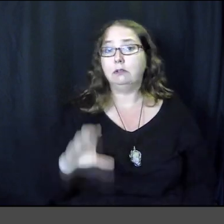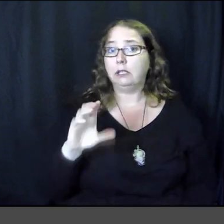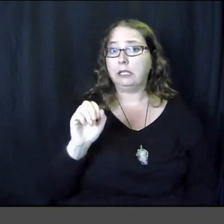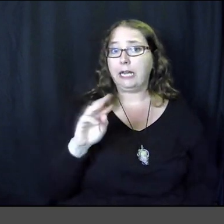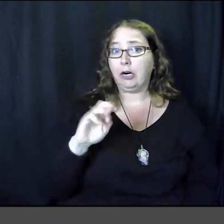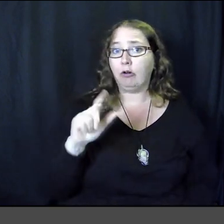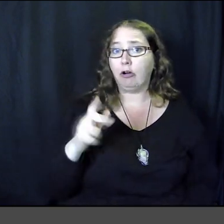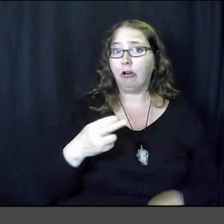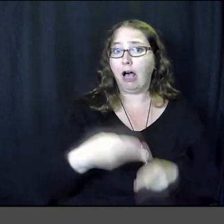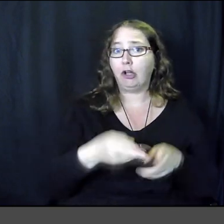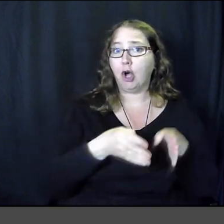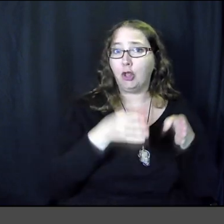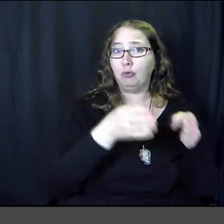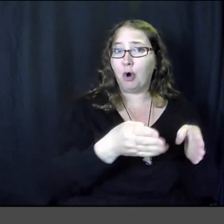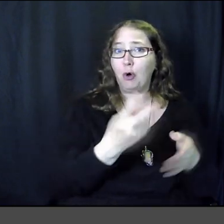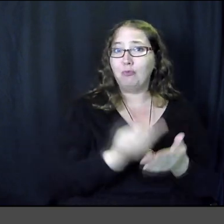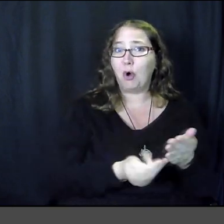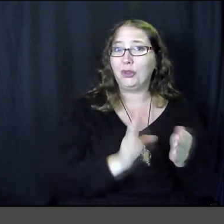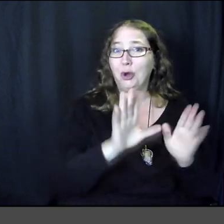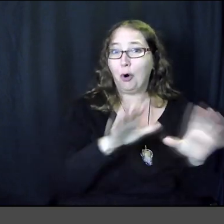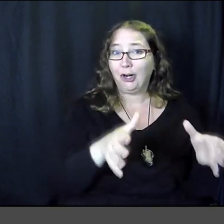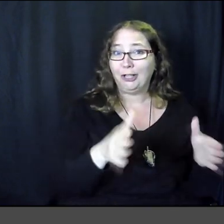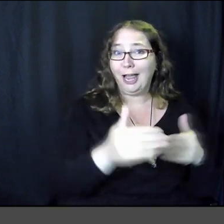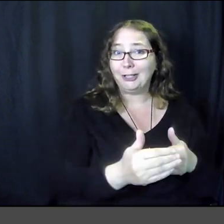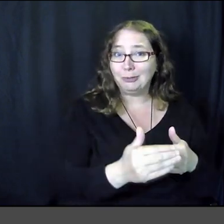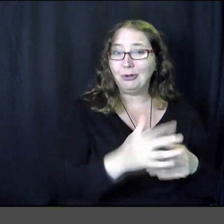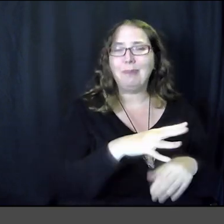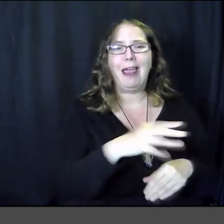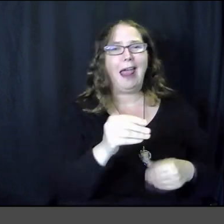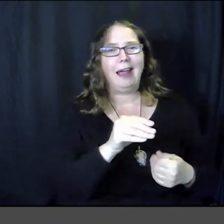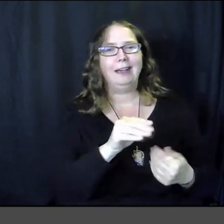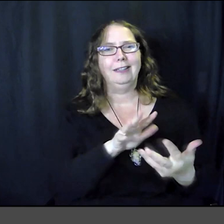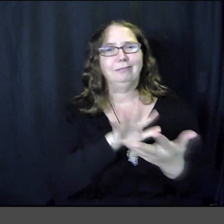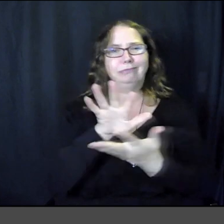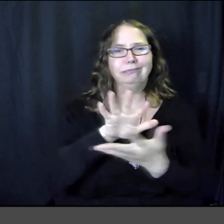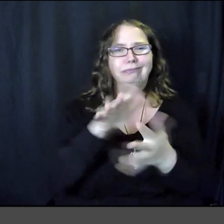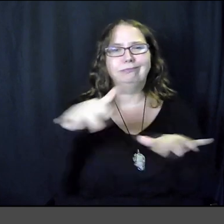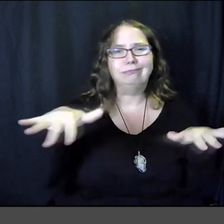YOU KNOW, IN ENCOUNTER AND ALSO BECAUSE YOU YOU WRITE FOR